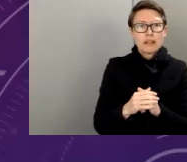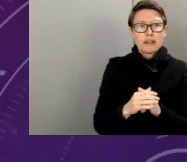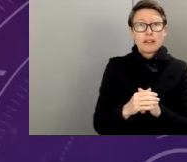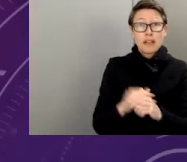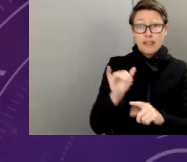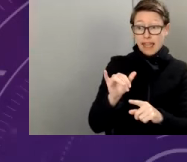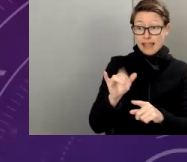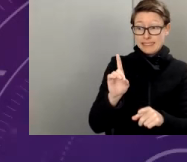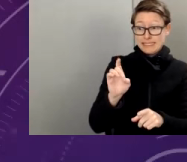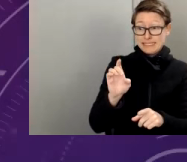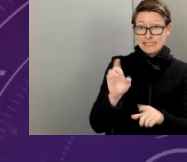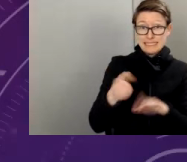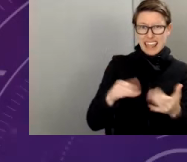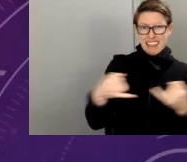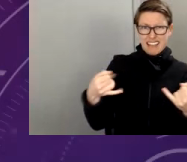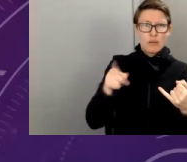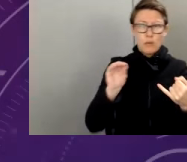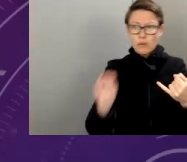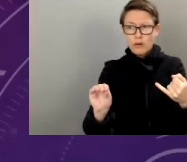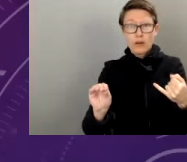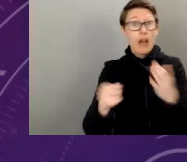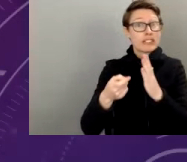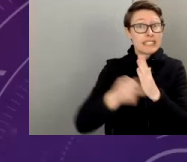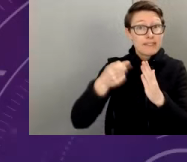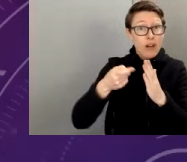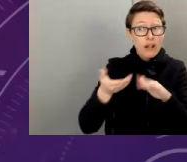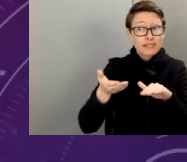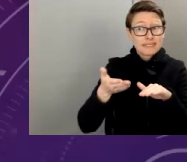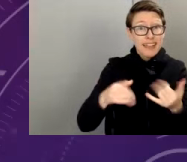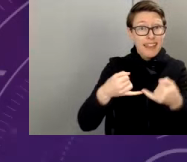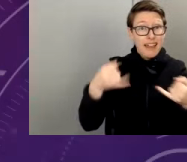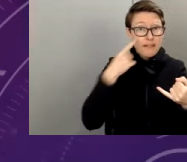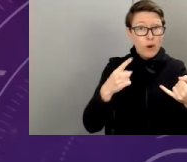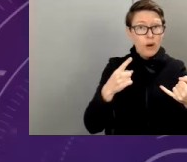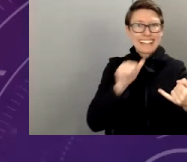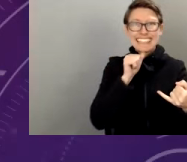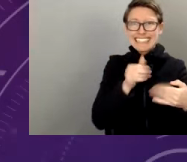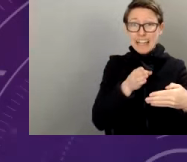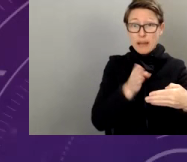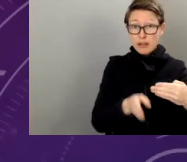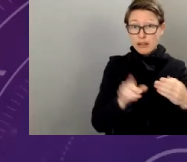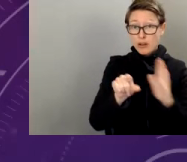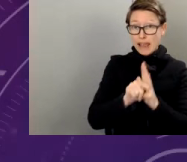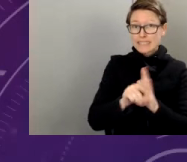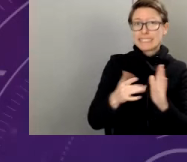Now the default deadline for incomplete grades is usually the last day of the following semesters.